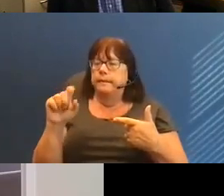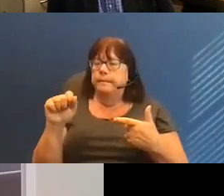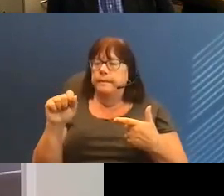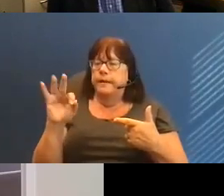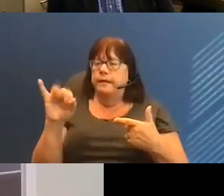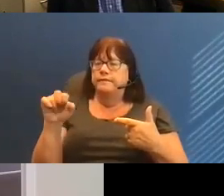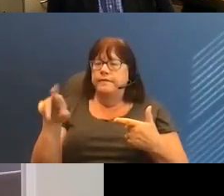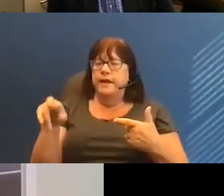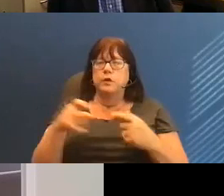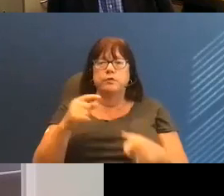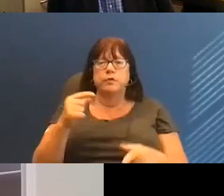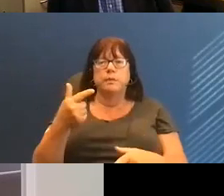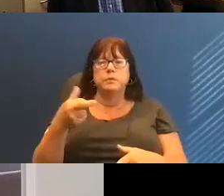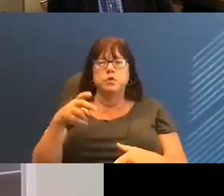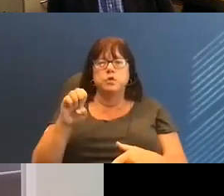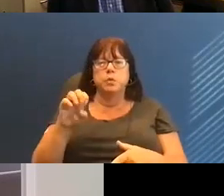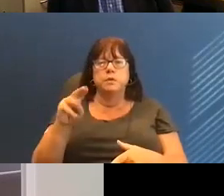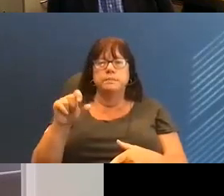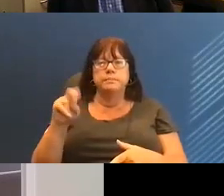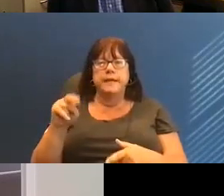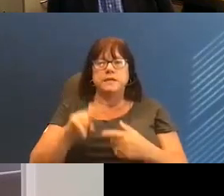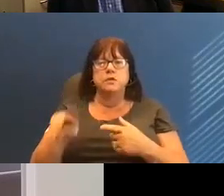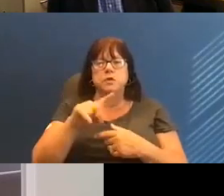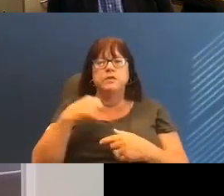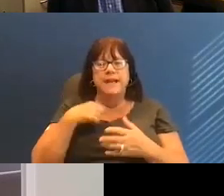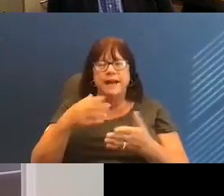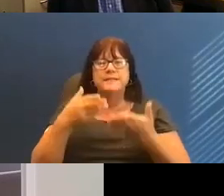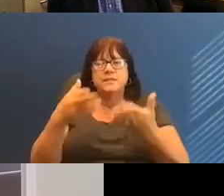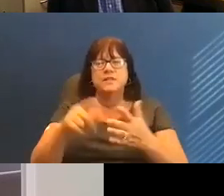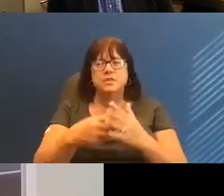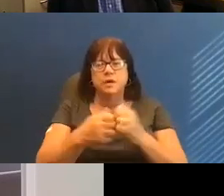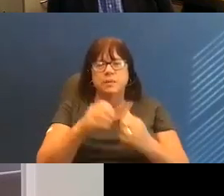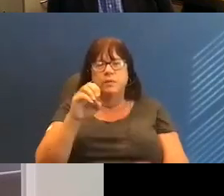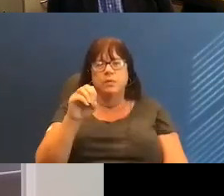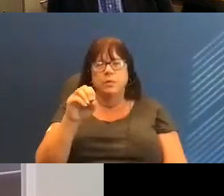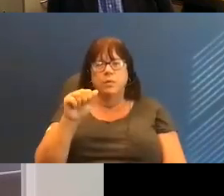complicated to use. I would suggest starting out with Oasis, but again if you have any